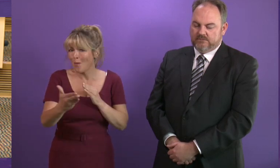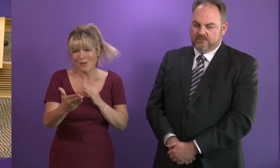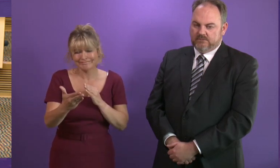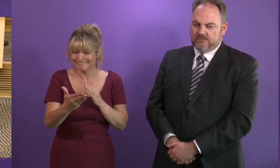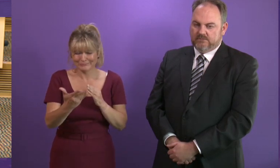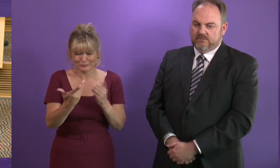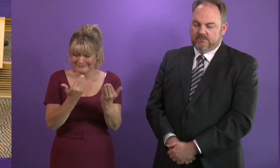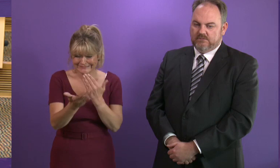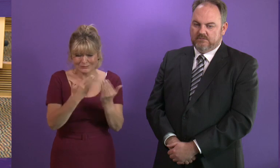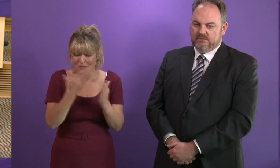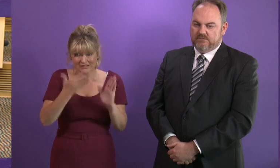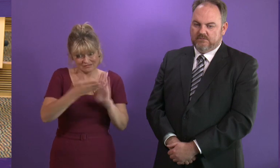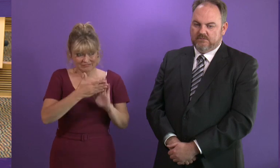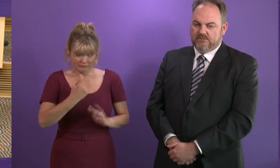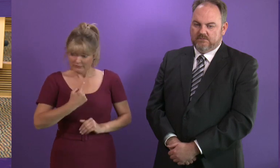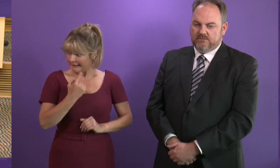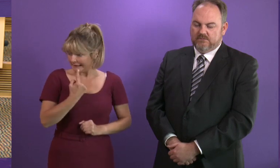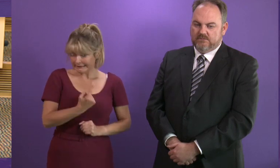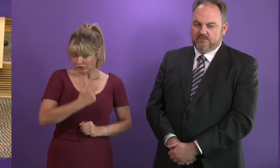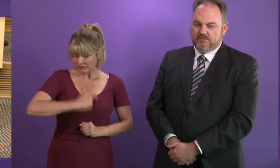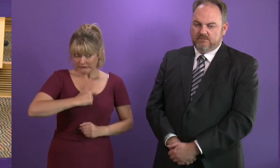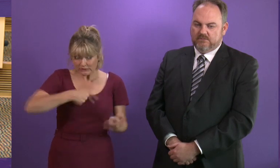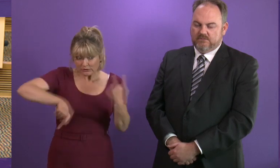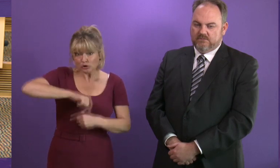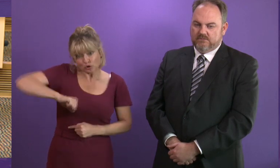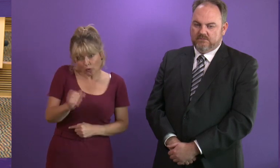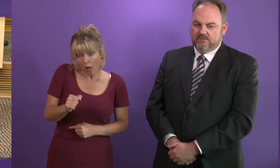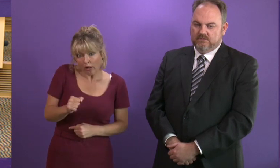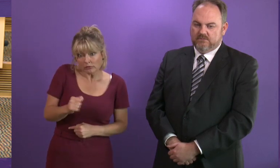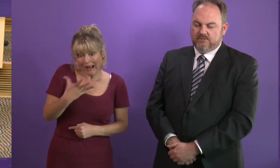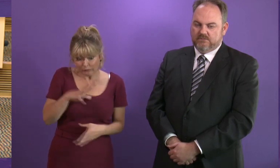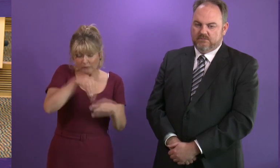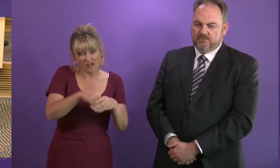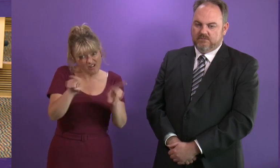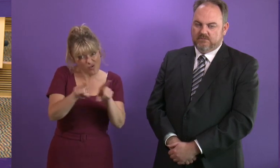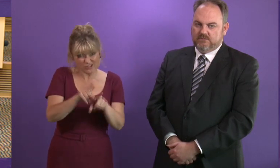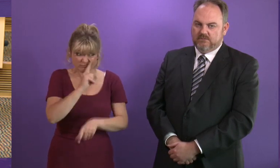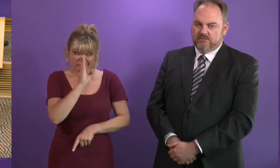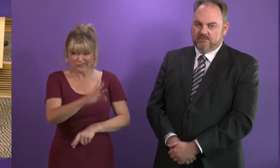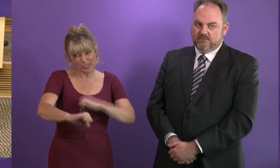to play in that. To be blunt, the media have a part to play in making sure that they are